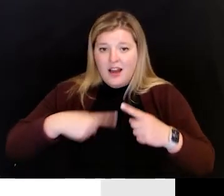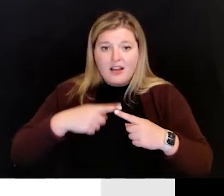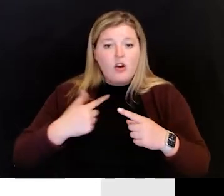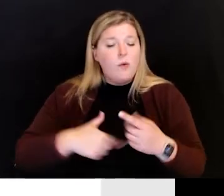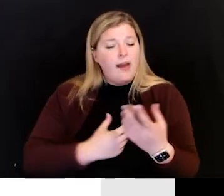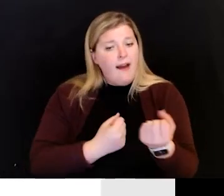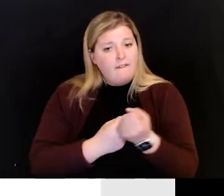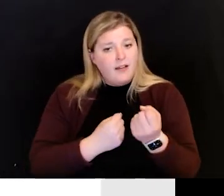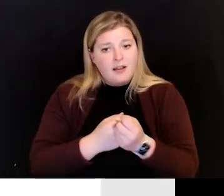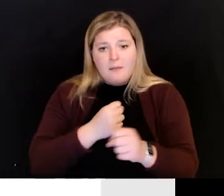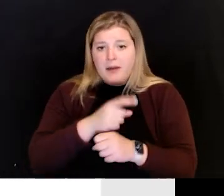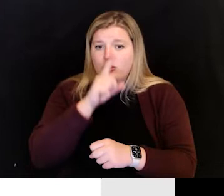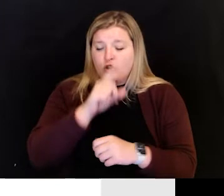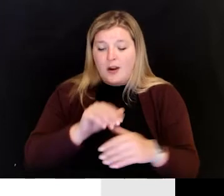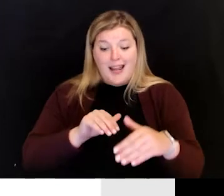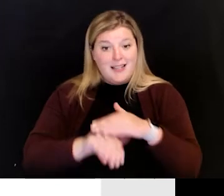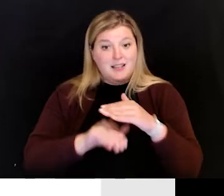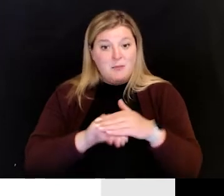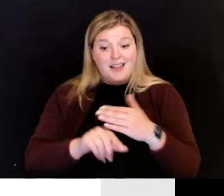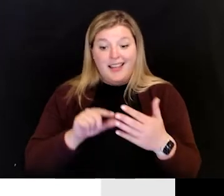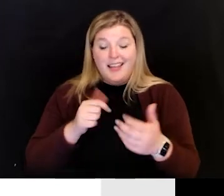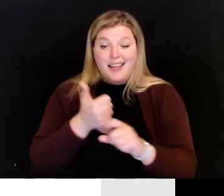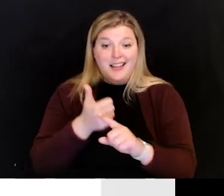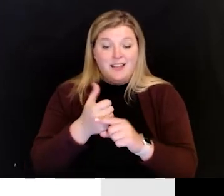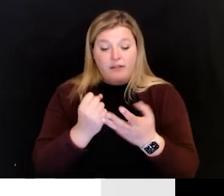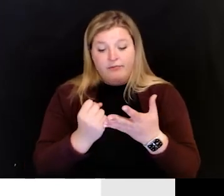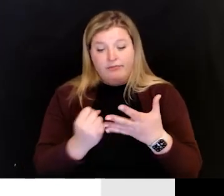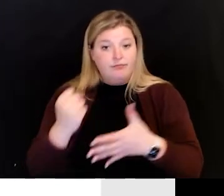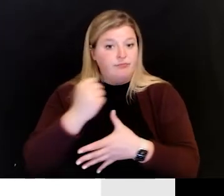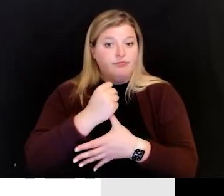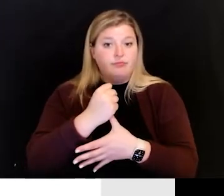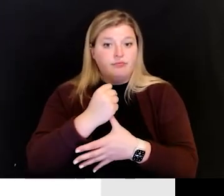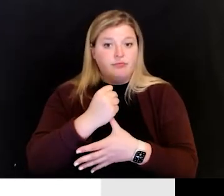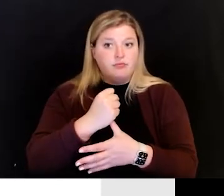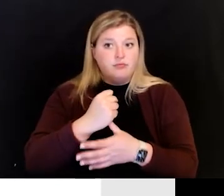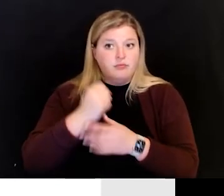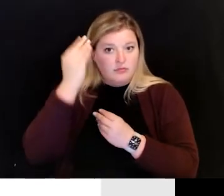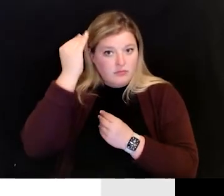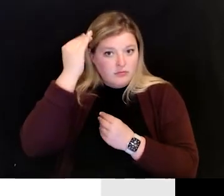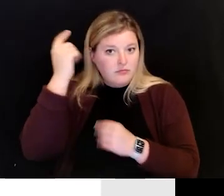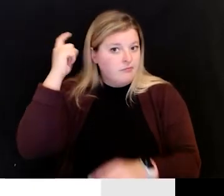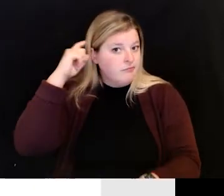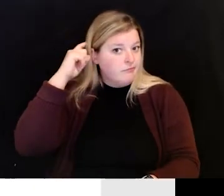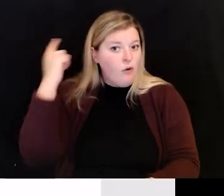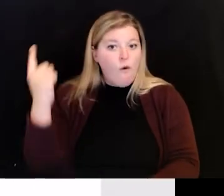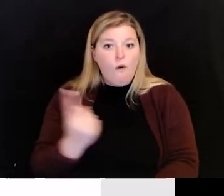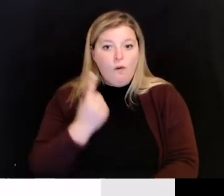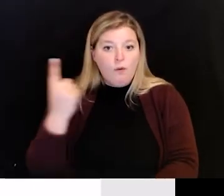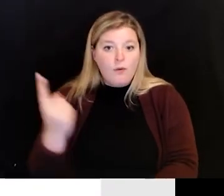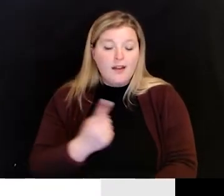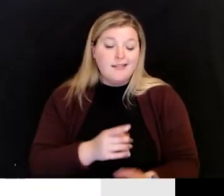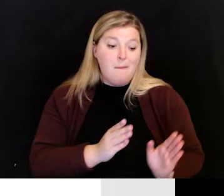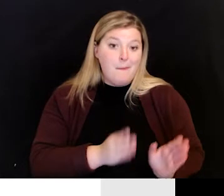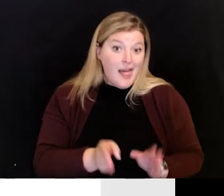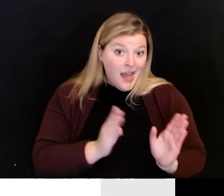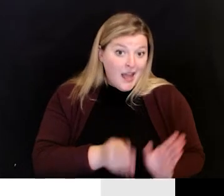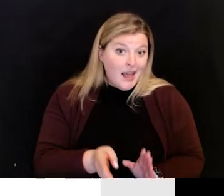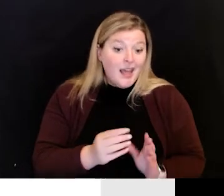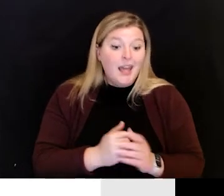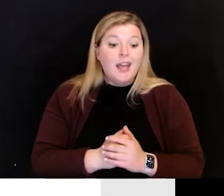is at the front of everybody's mind every step of the way. In the planning phases and estimated phases,